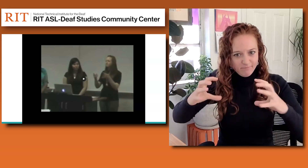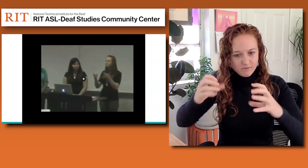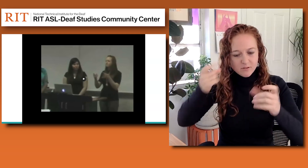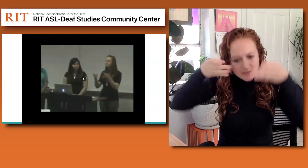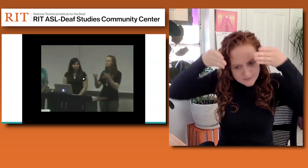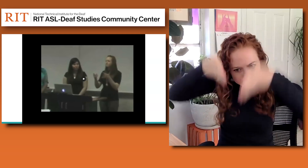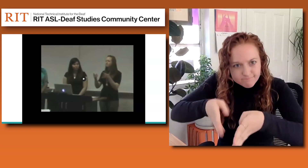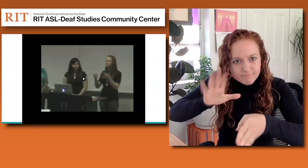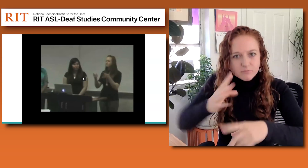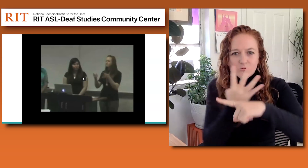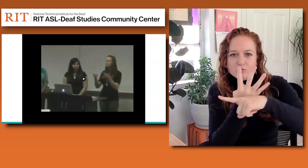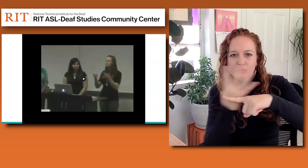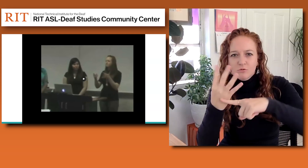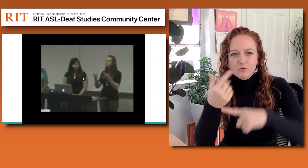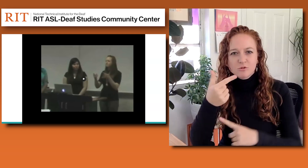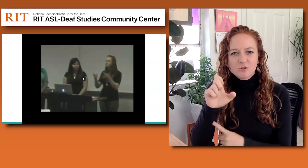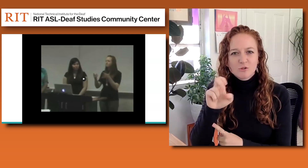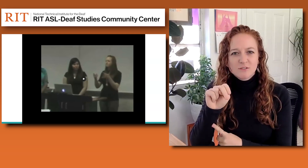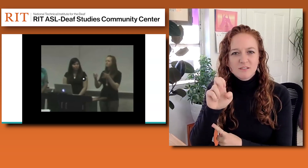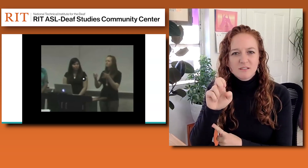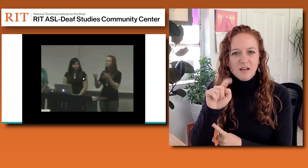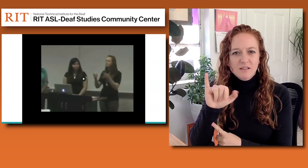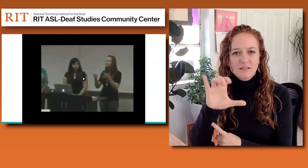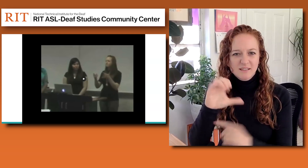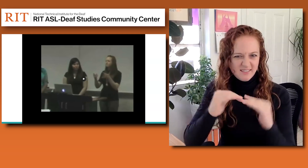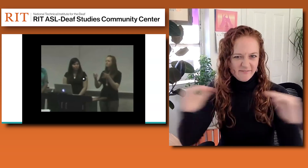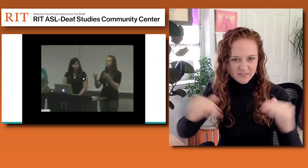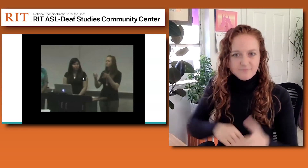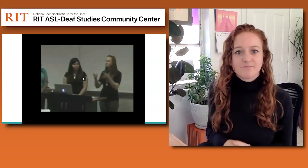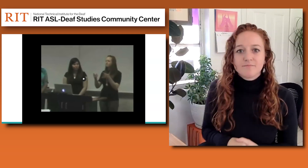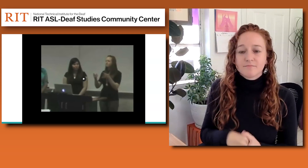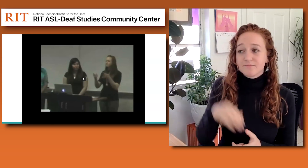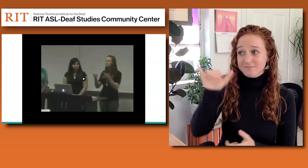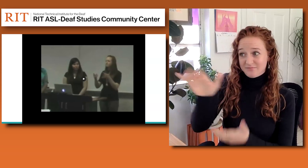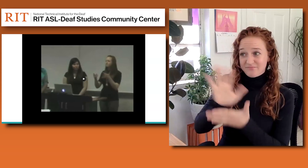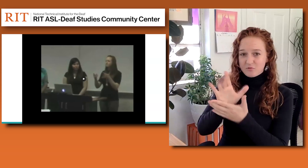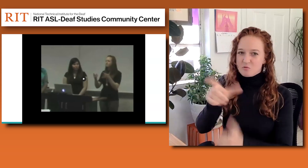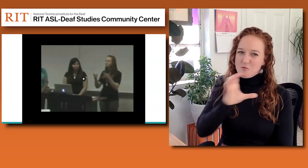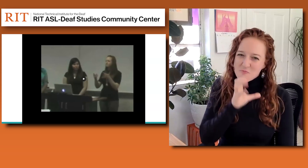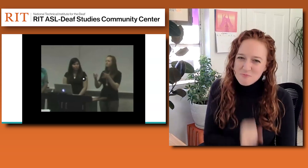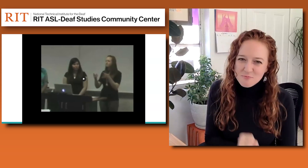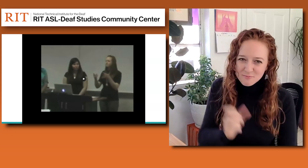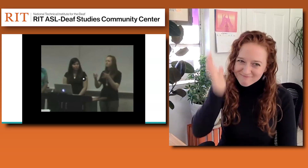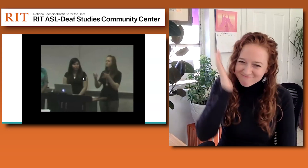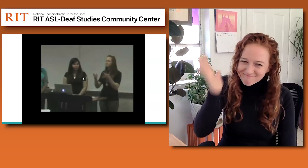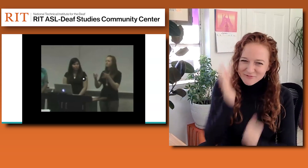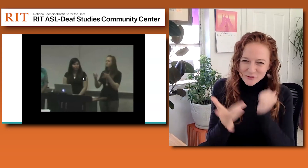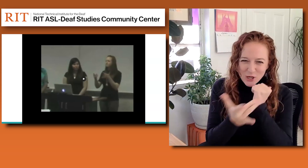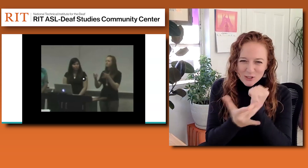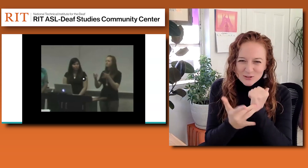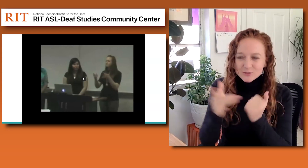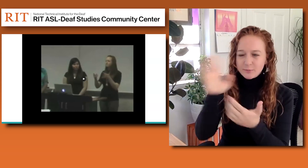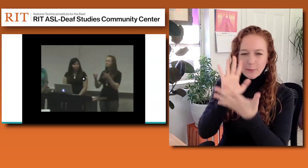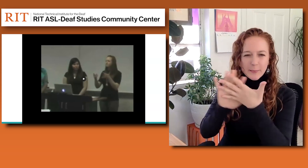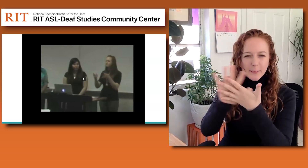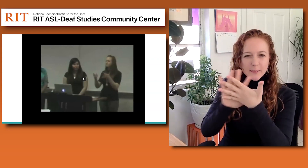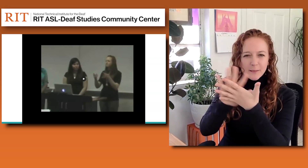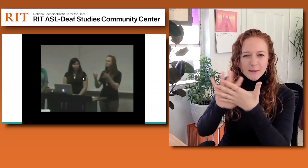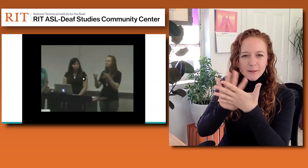and I developed this, and I was focusing on the gradation, the levels of them. Again, this is an old presentation.